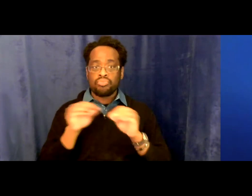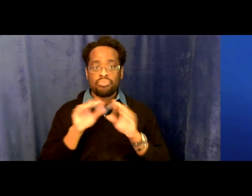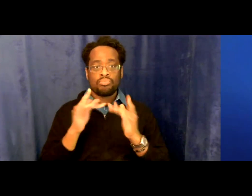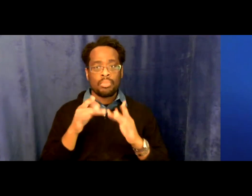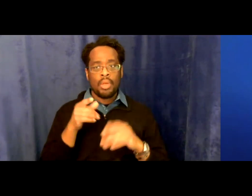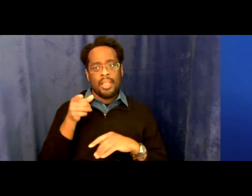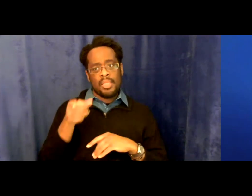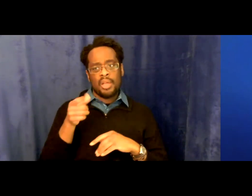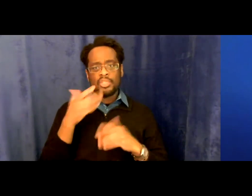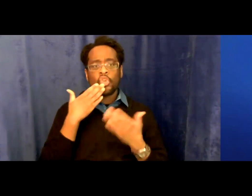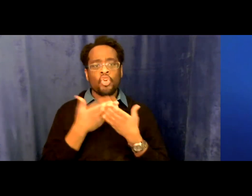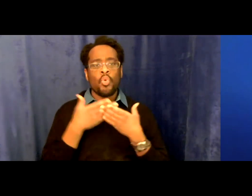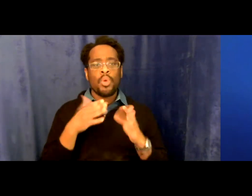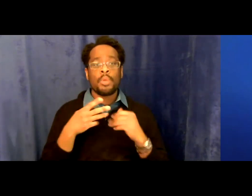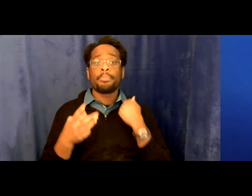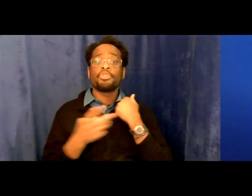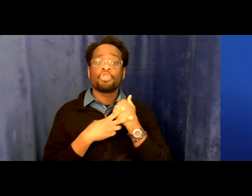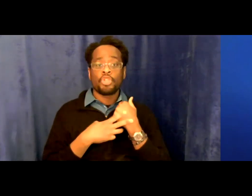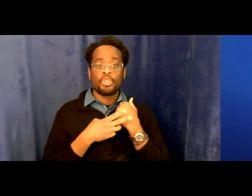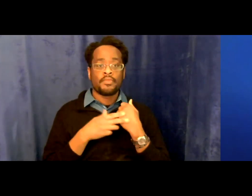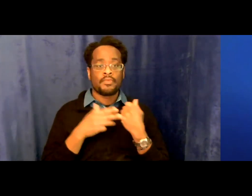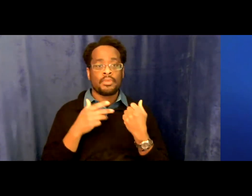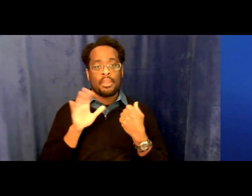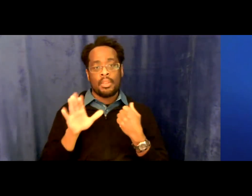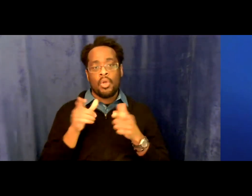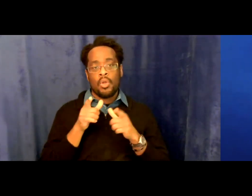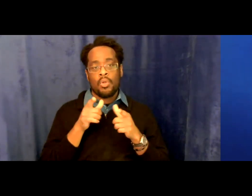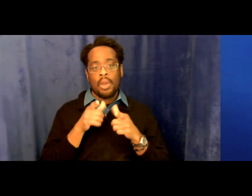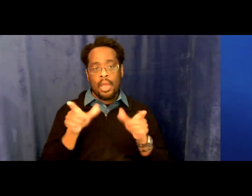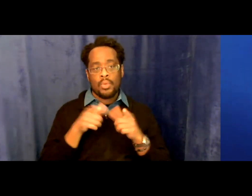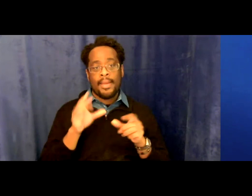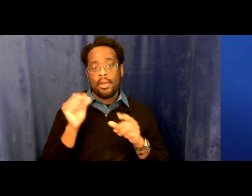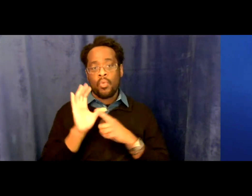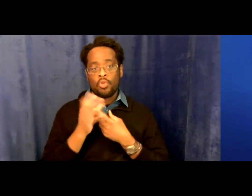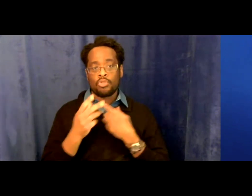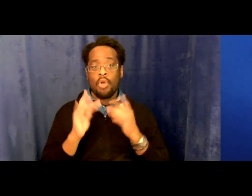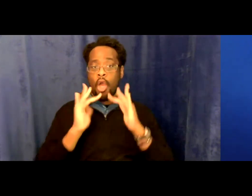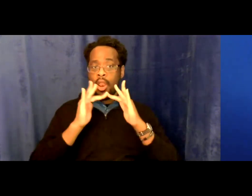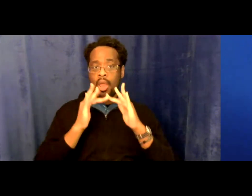again sharing that and networking that that's a good way to preserve uh to preserve that language